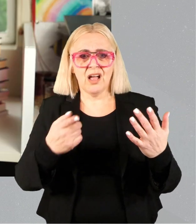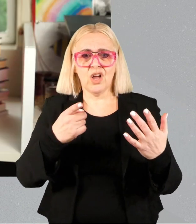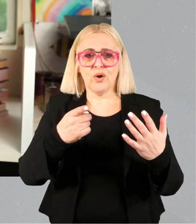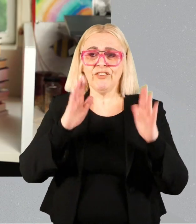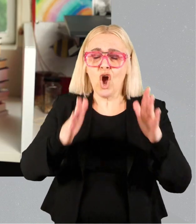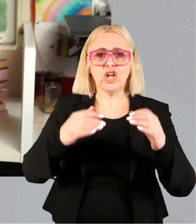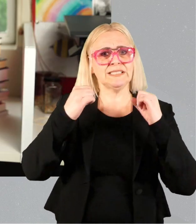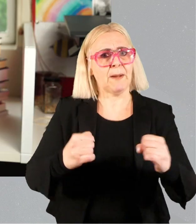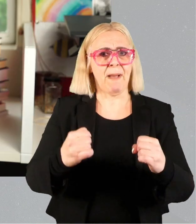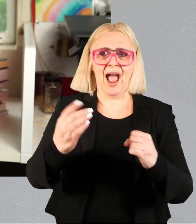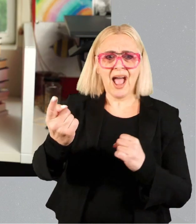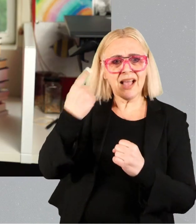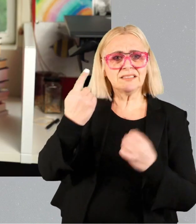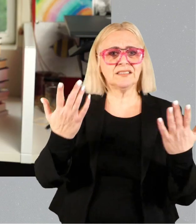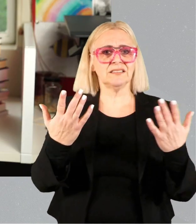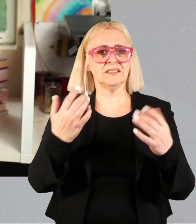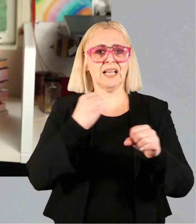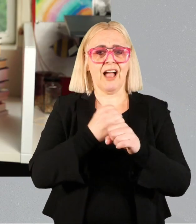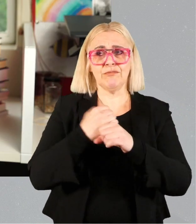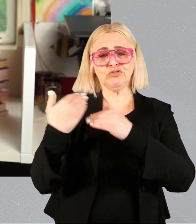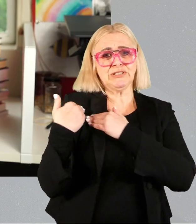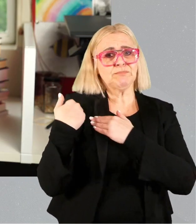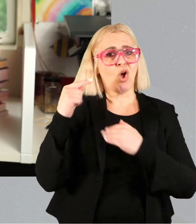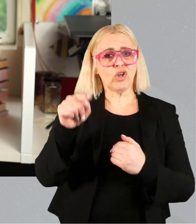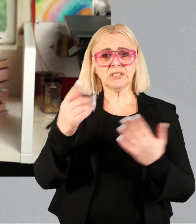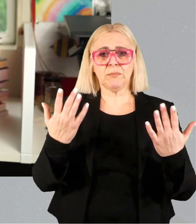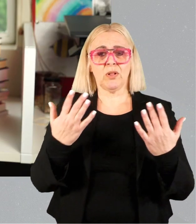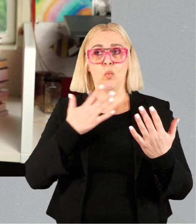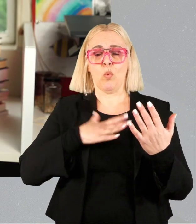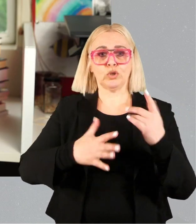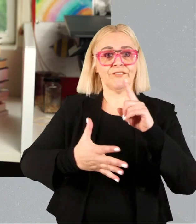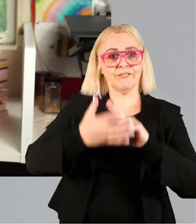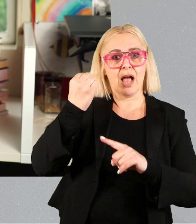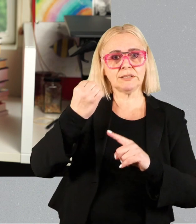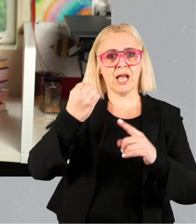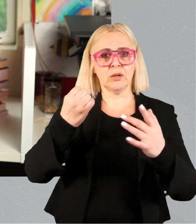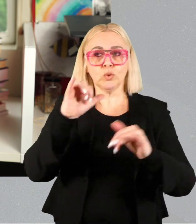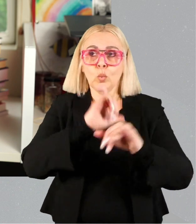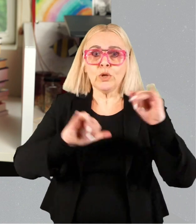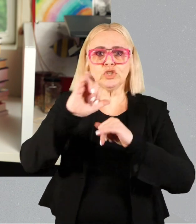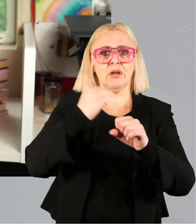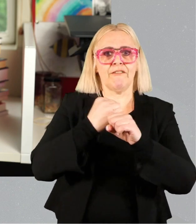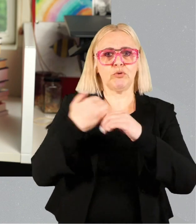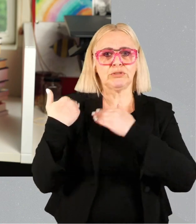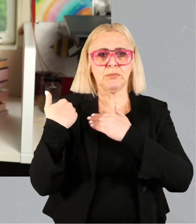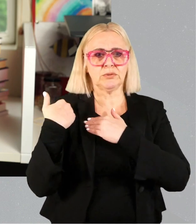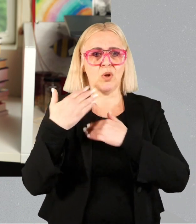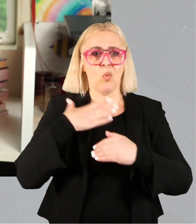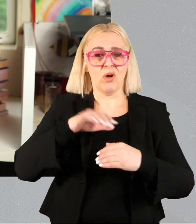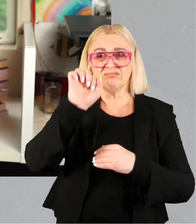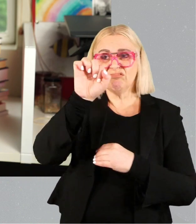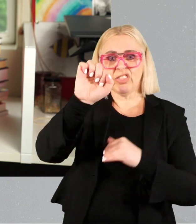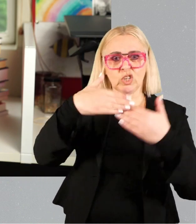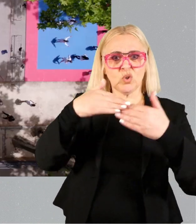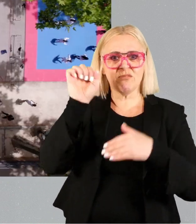A government is responsible for this. I want to figure out which government it is and I want to go knock on their door and I will keep doing that until they do it.